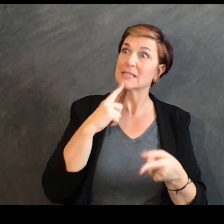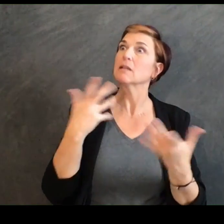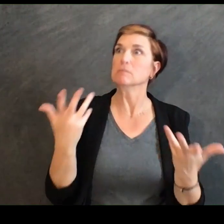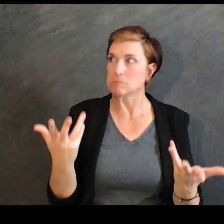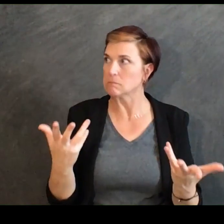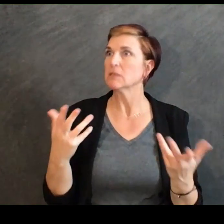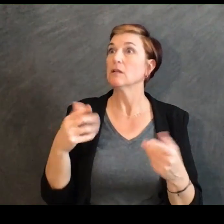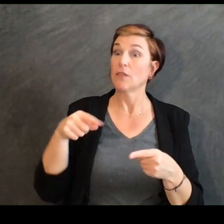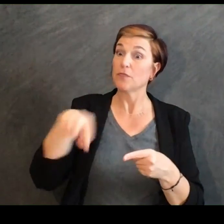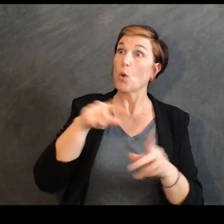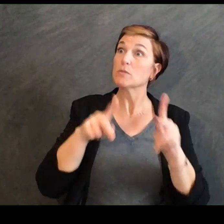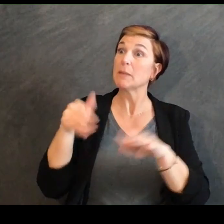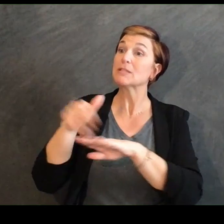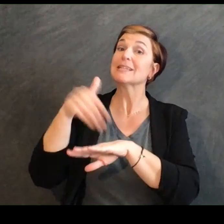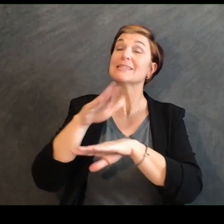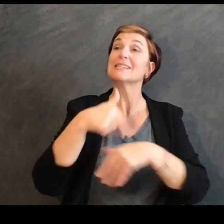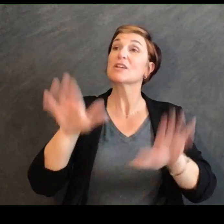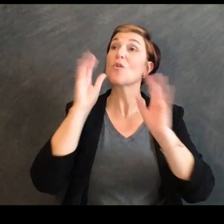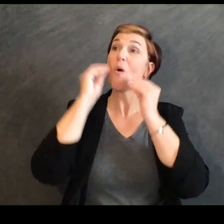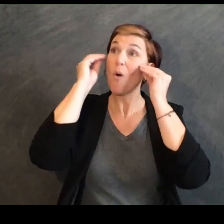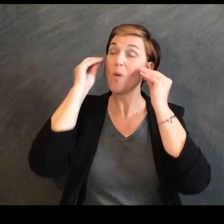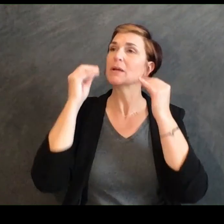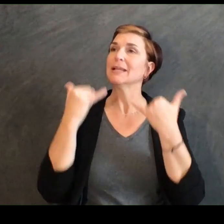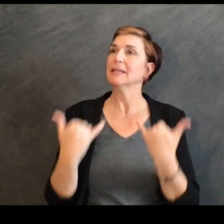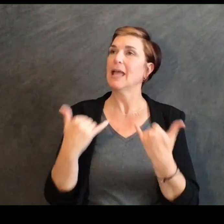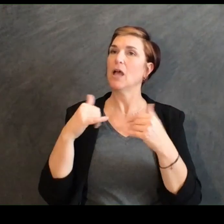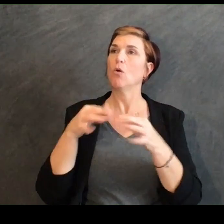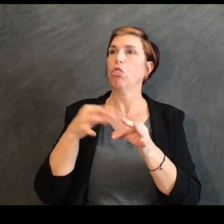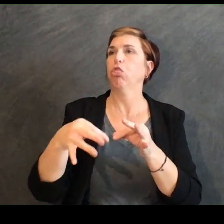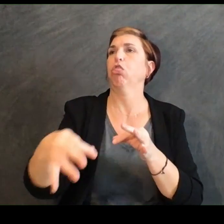what do you make of that well I just think it's a nasty question because what